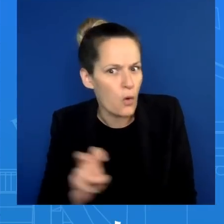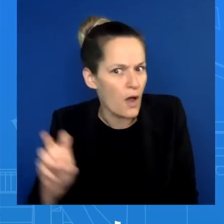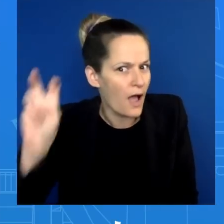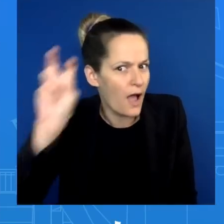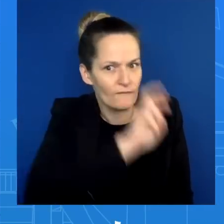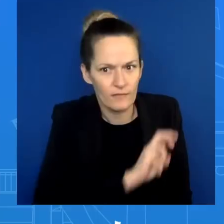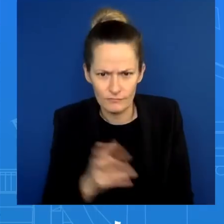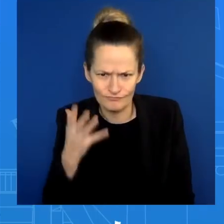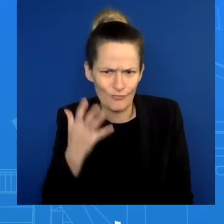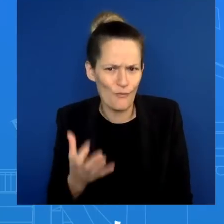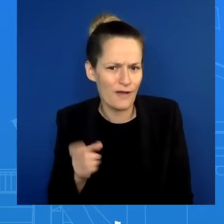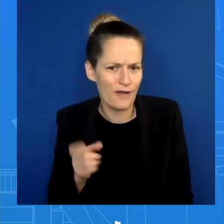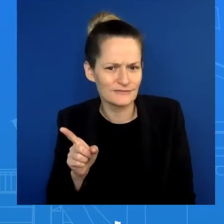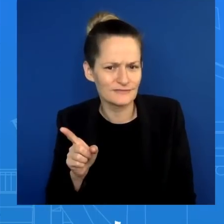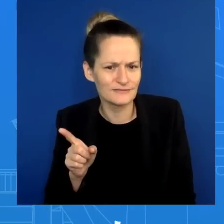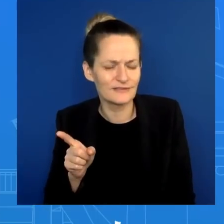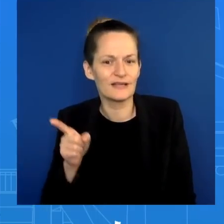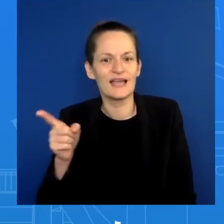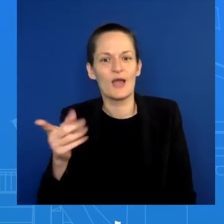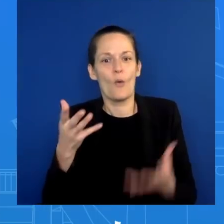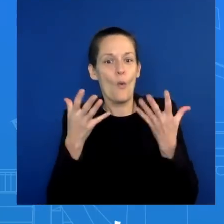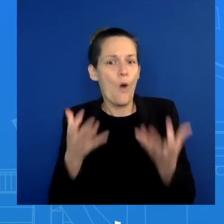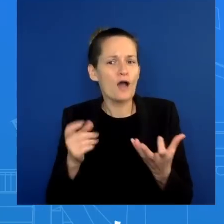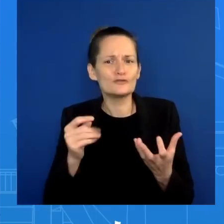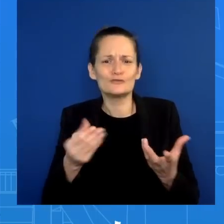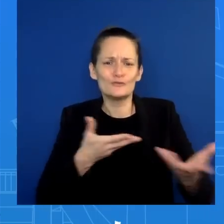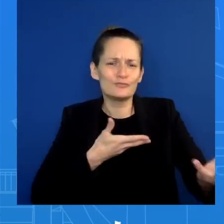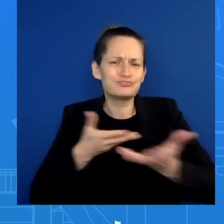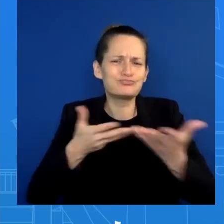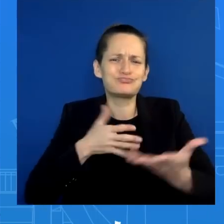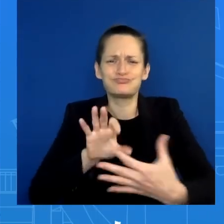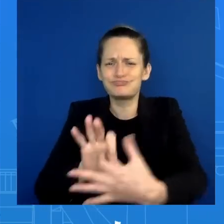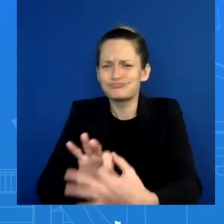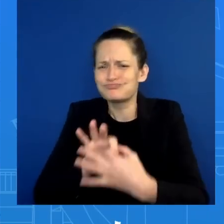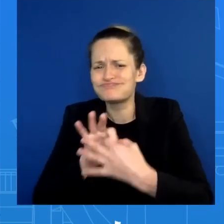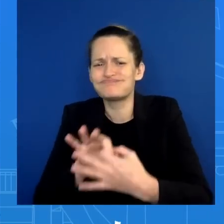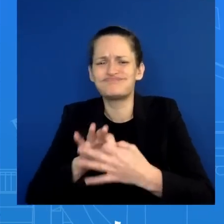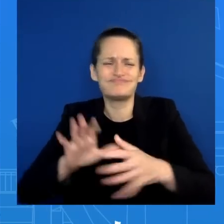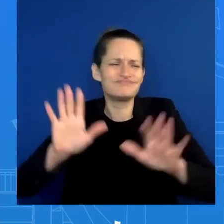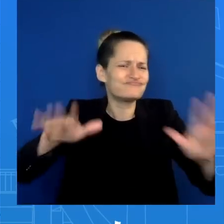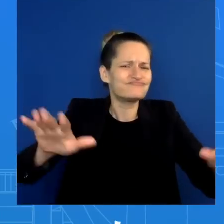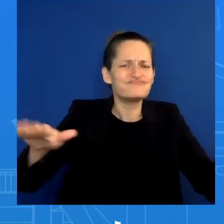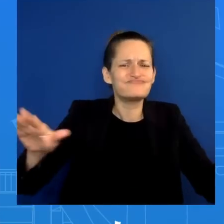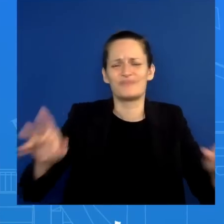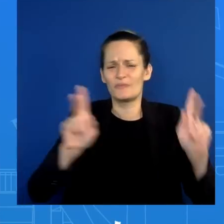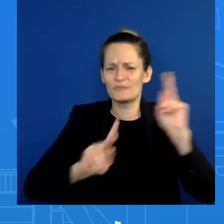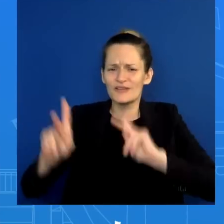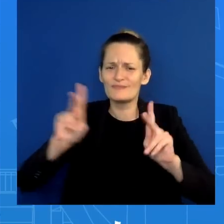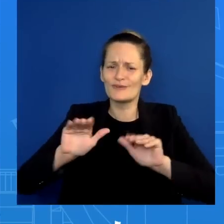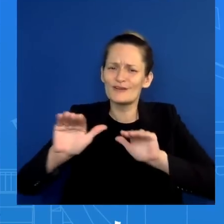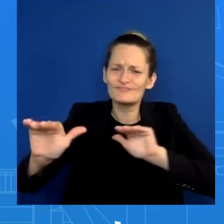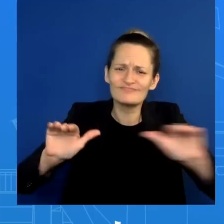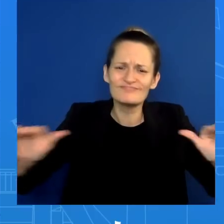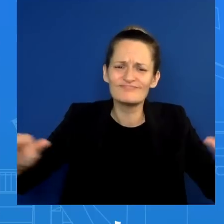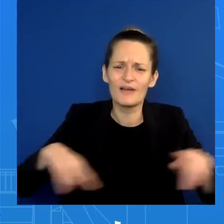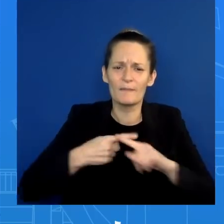and let the American people know that we have done right. And so. Yeah, well, you see the president out there. Yes, you will see the president travel.